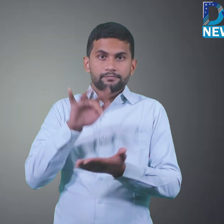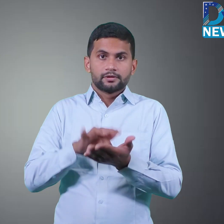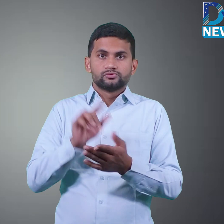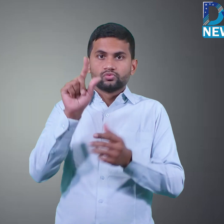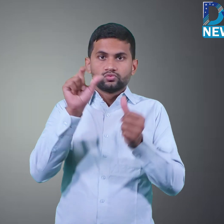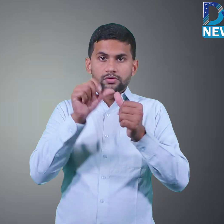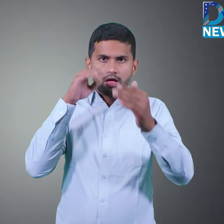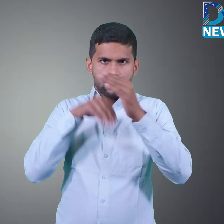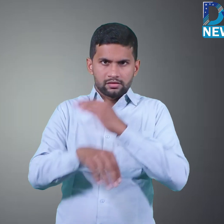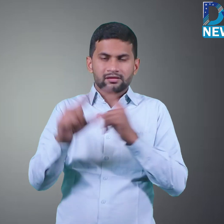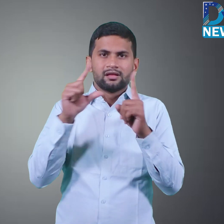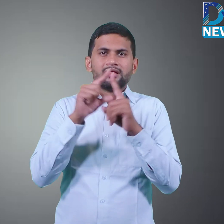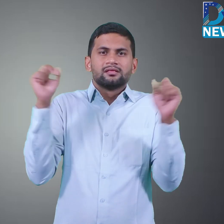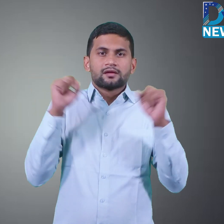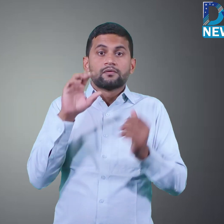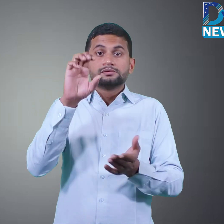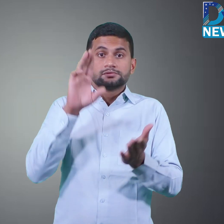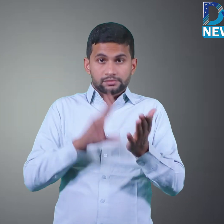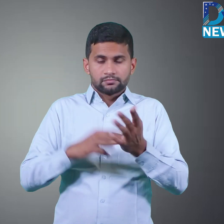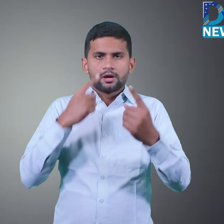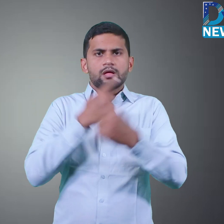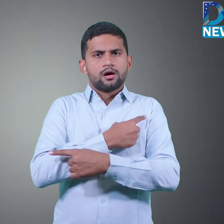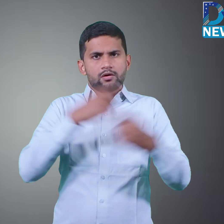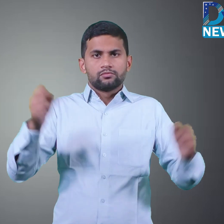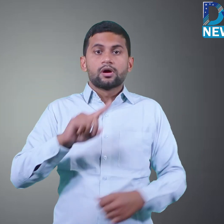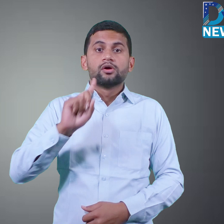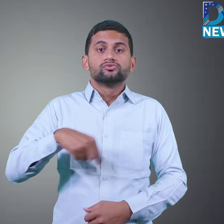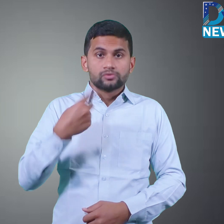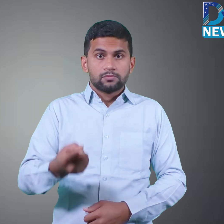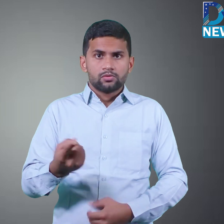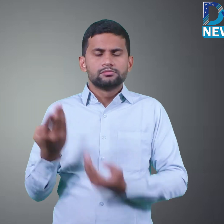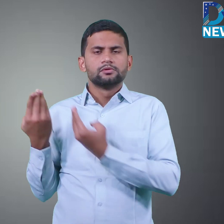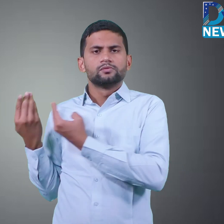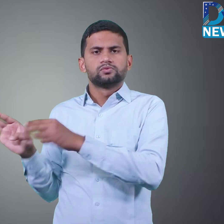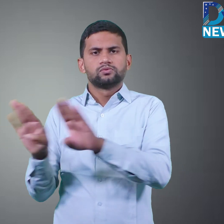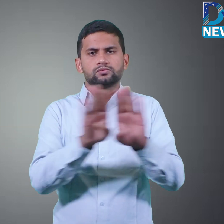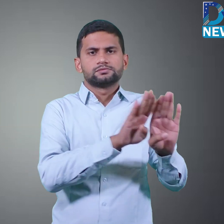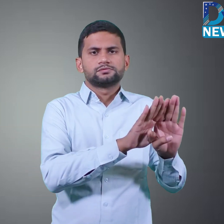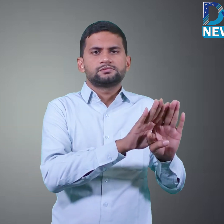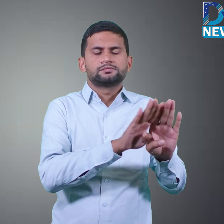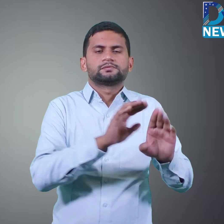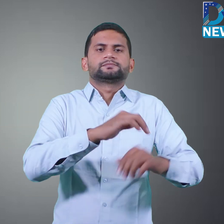All shops in Dehradun to stay shut on Sundays due to COVID-19 surge